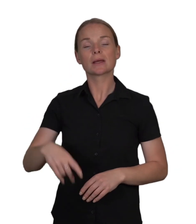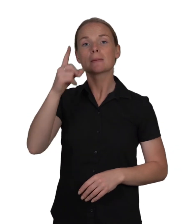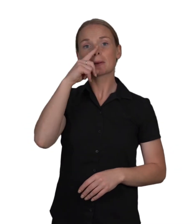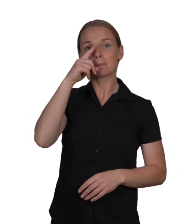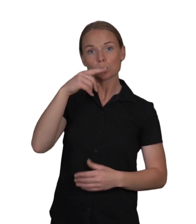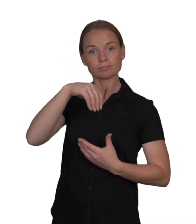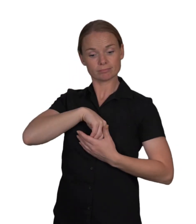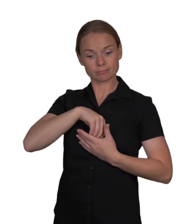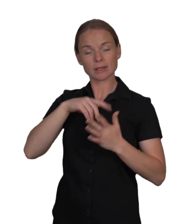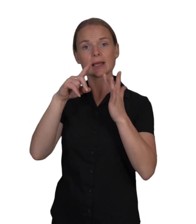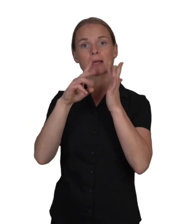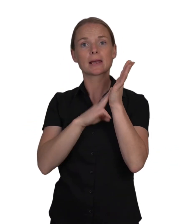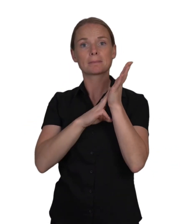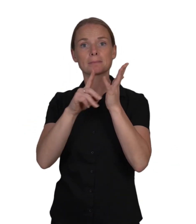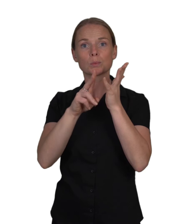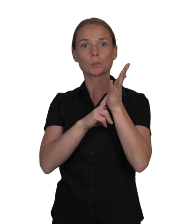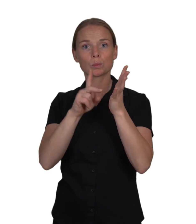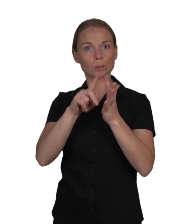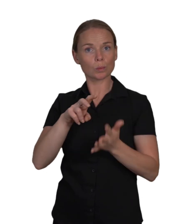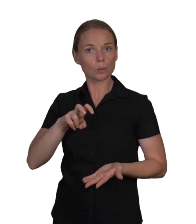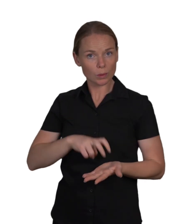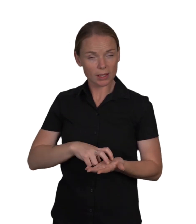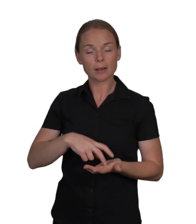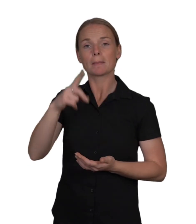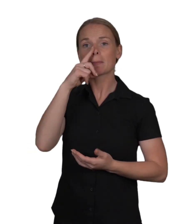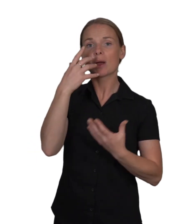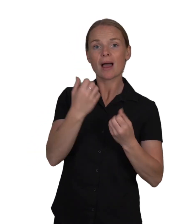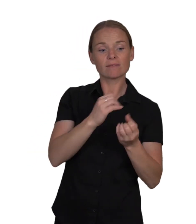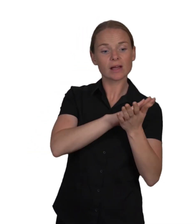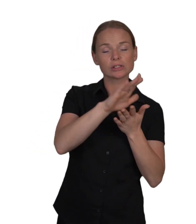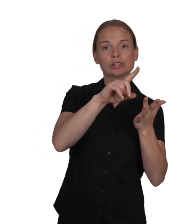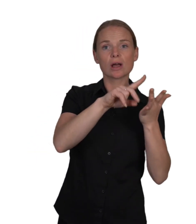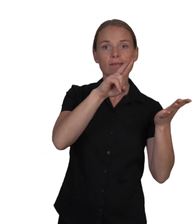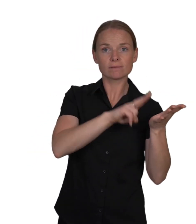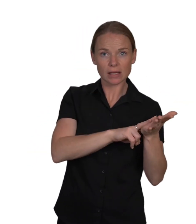People with immunocompromise, including those living with HIV,